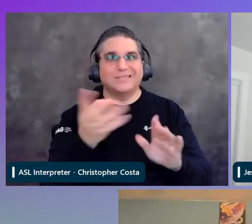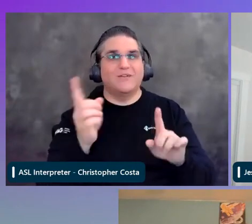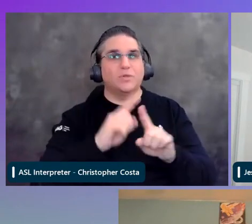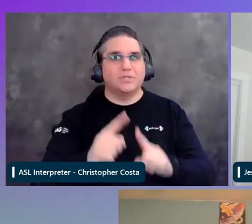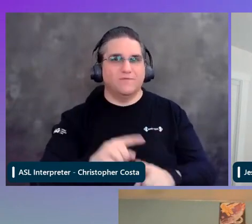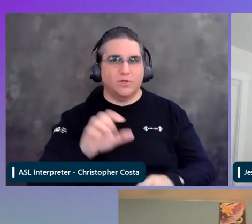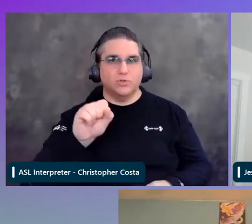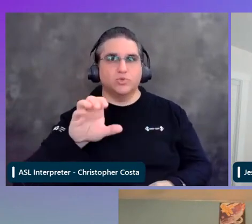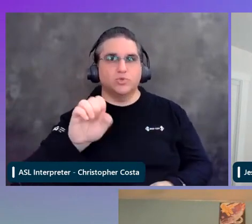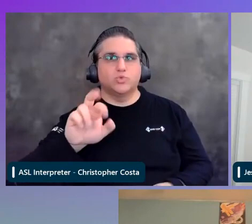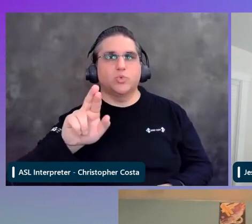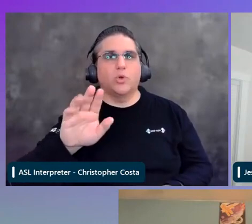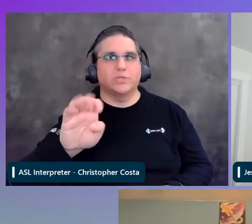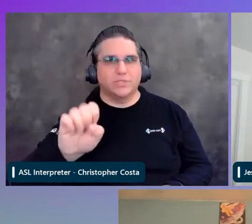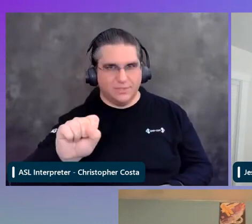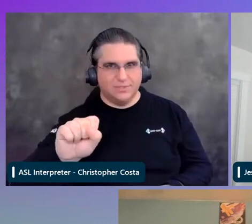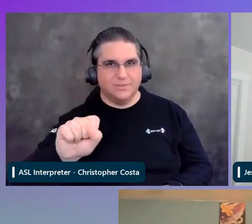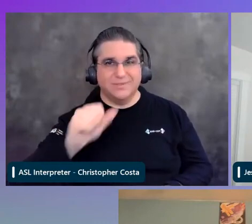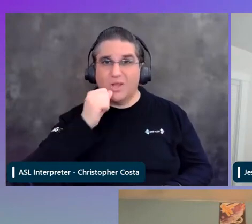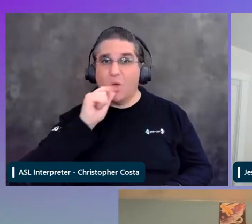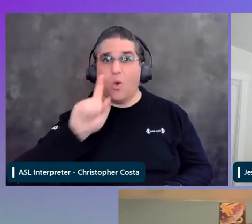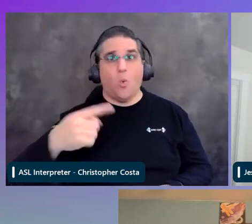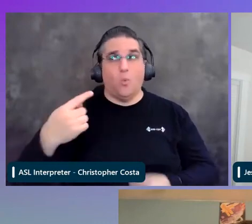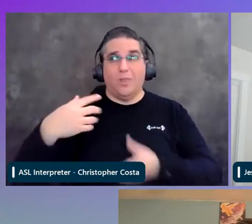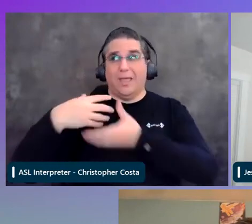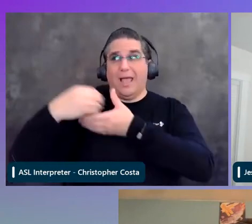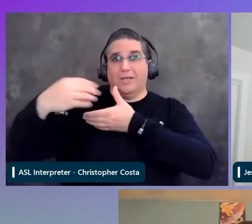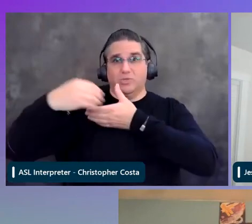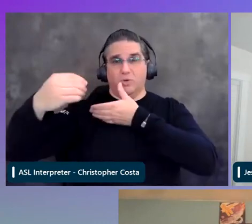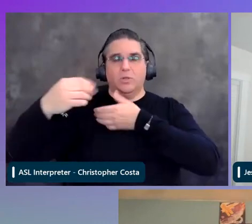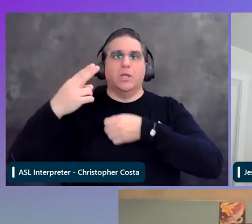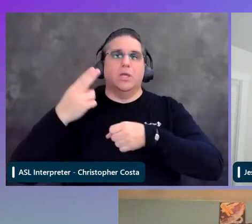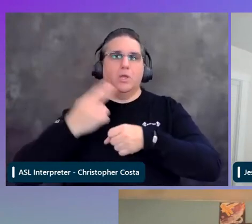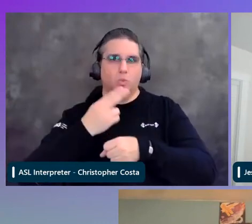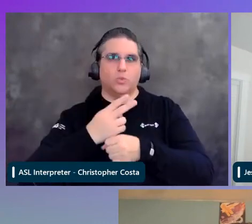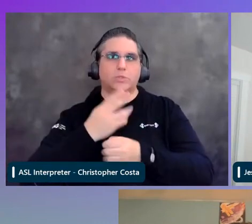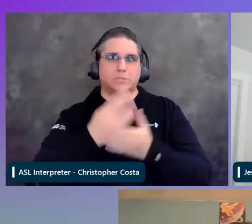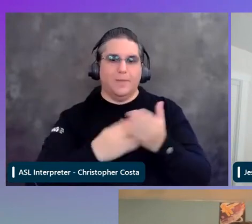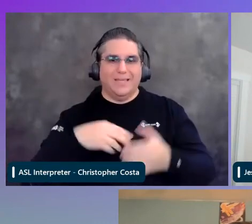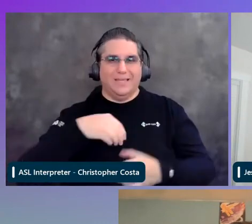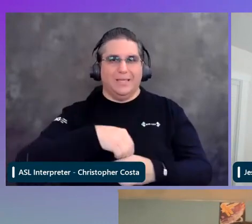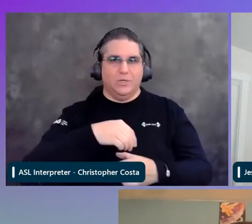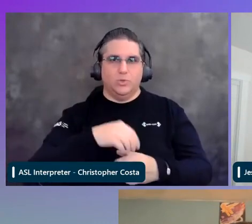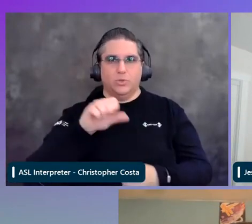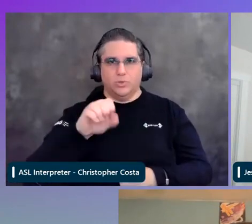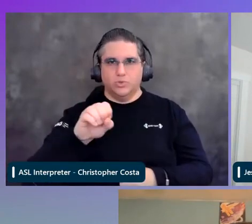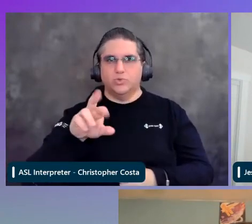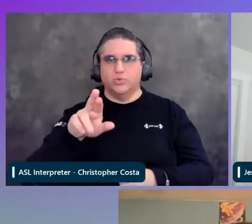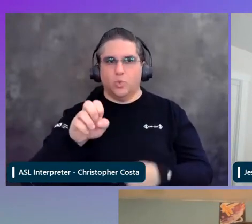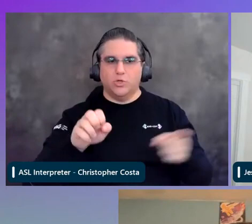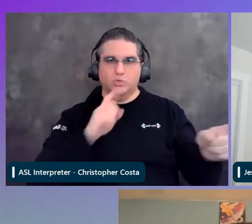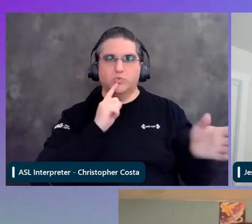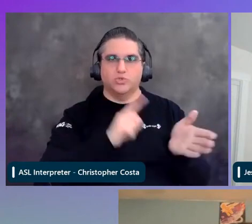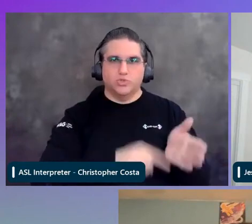have to just be external. Um there could be things that you define beyond, uh, what you can